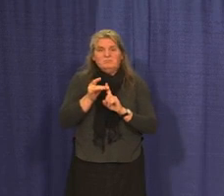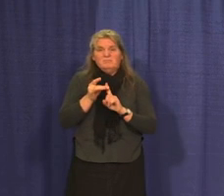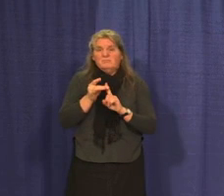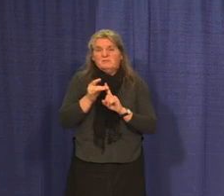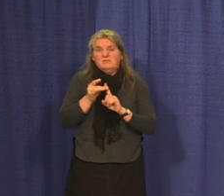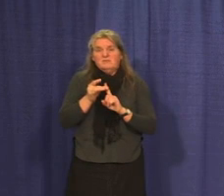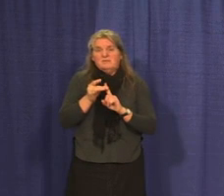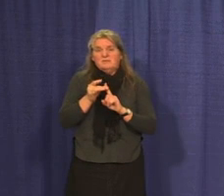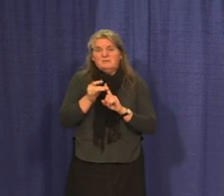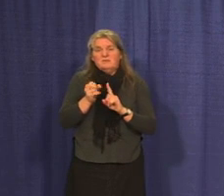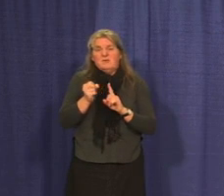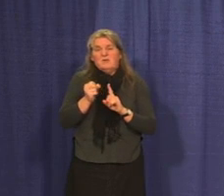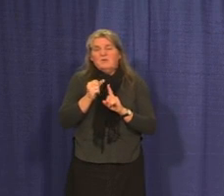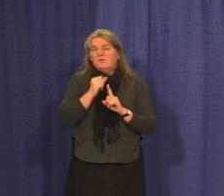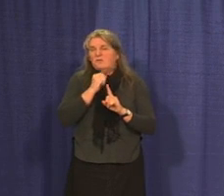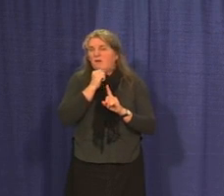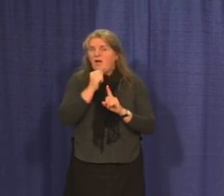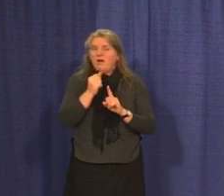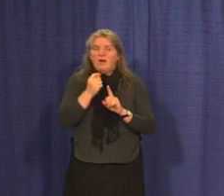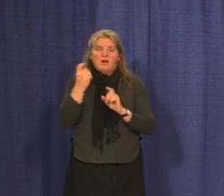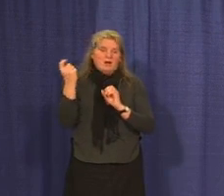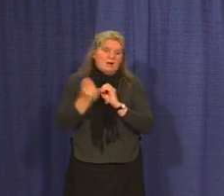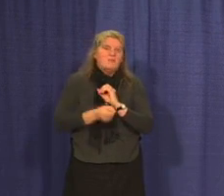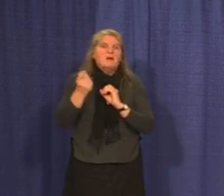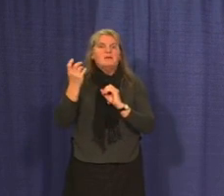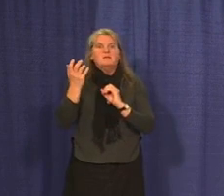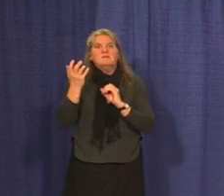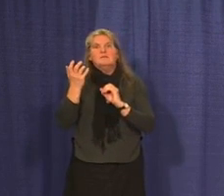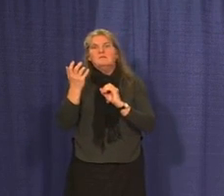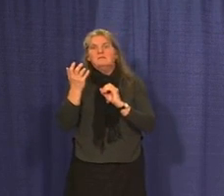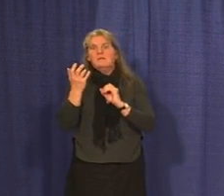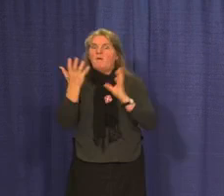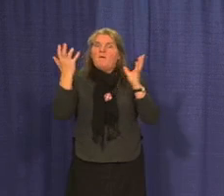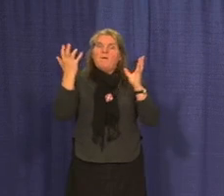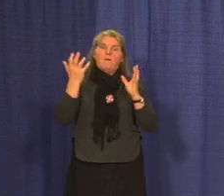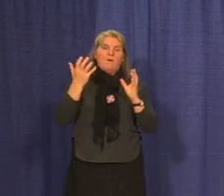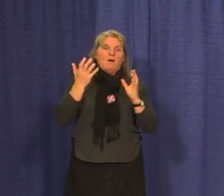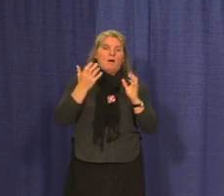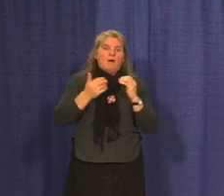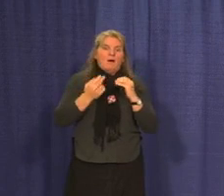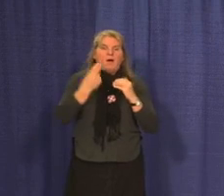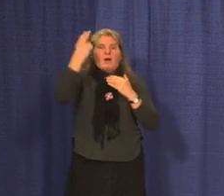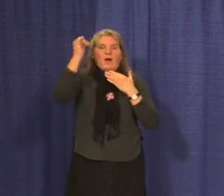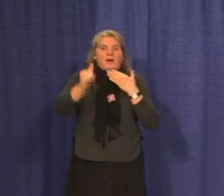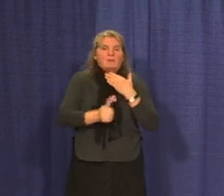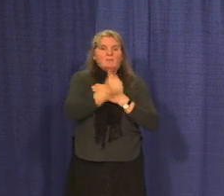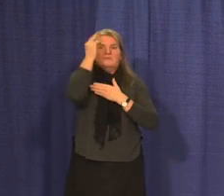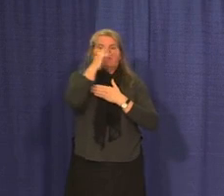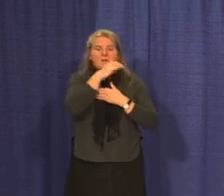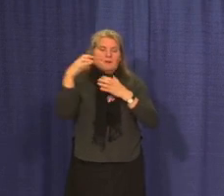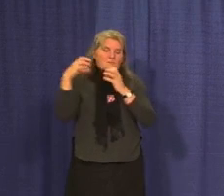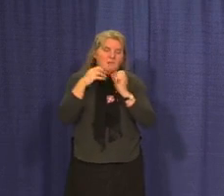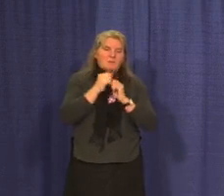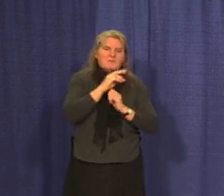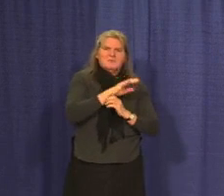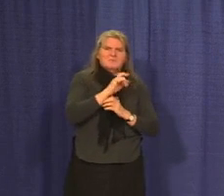So it is not an automatic that we are amplifying greatly our importation risk.